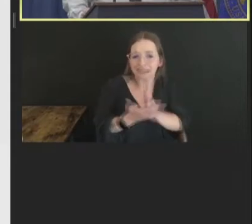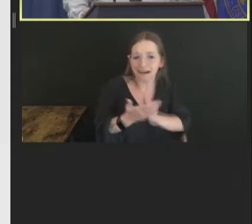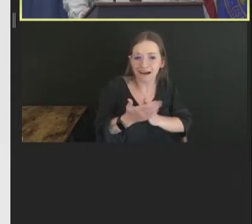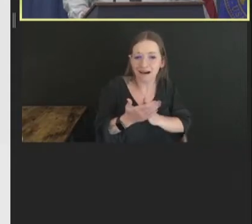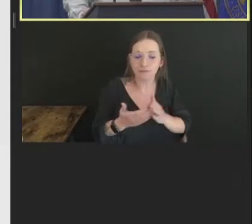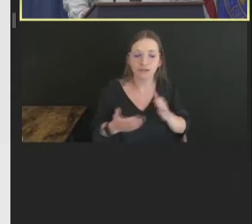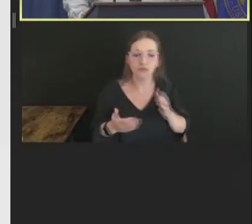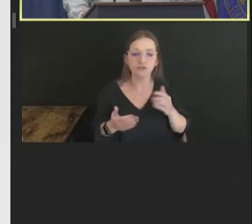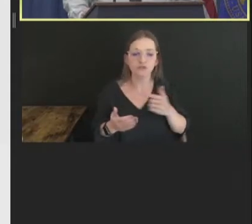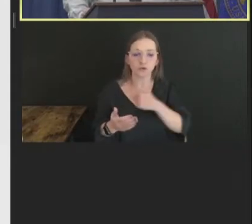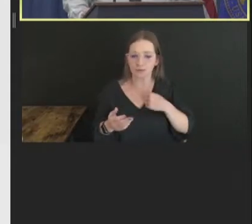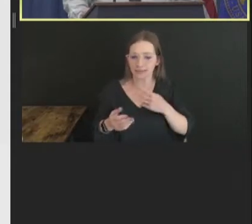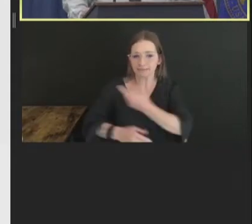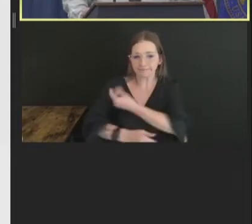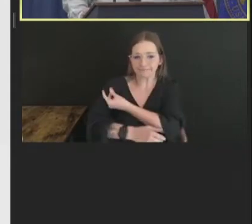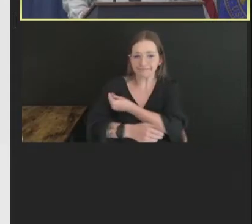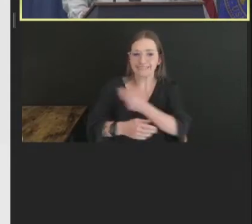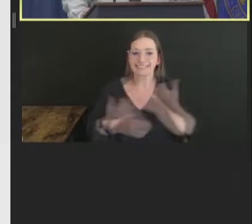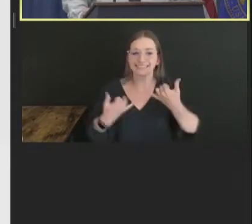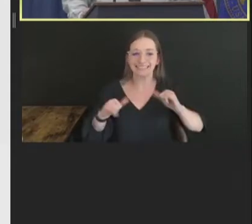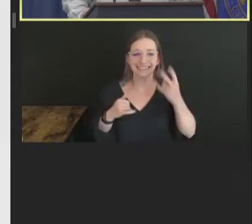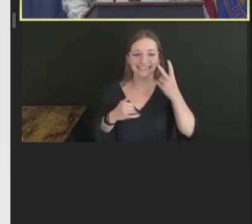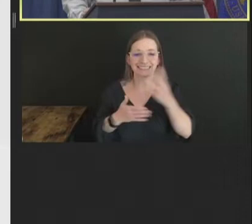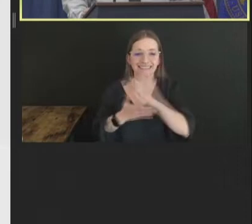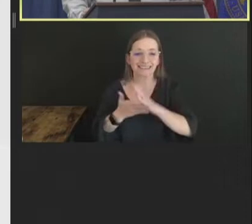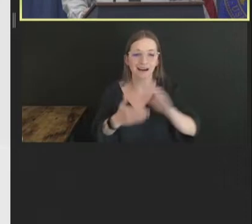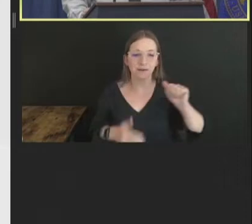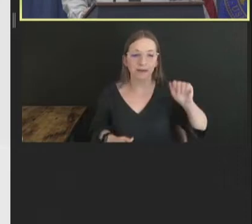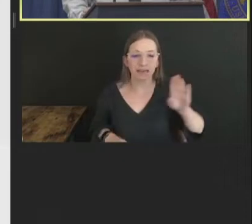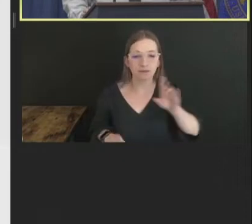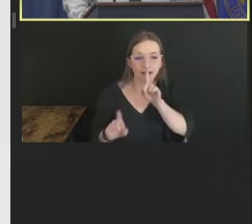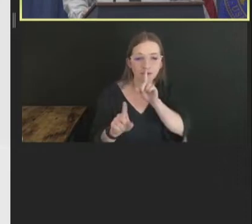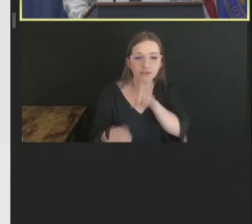other immunological responses that are cross reacting with the Omicron variants.